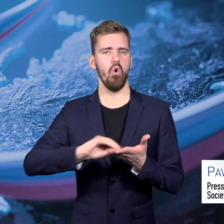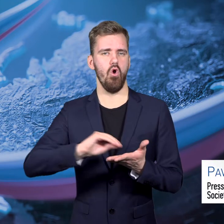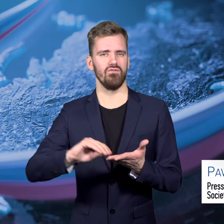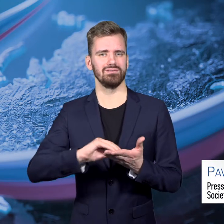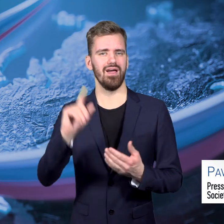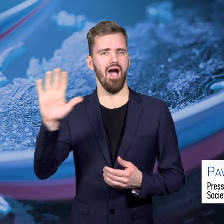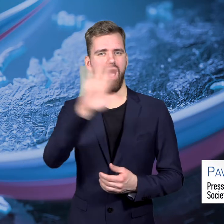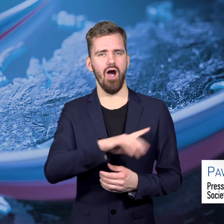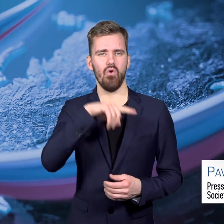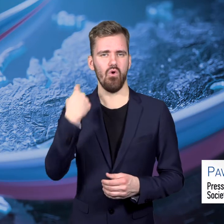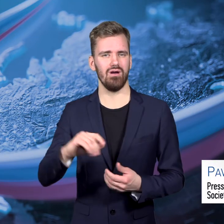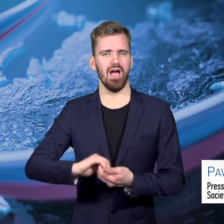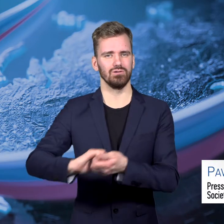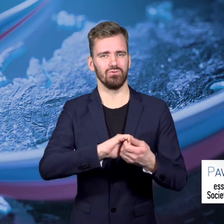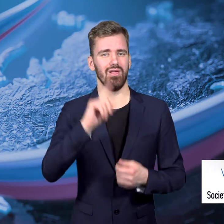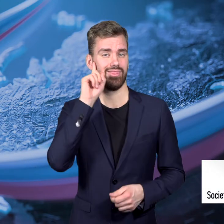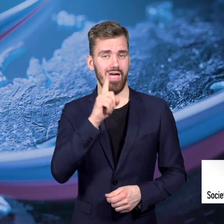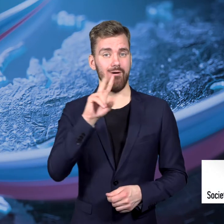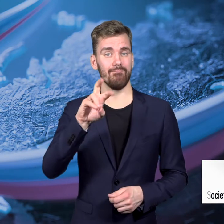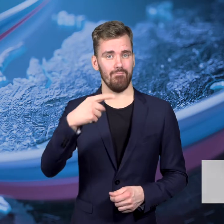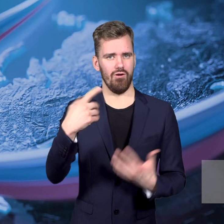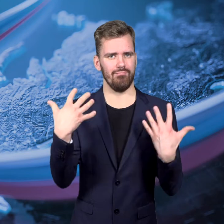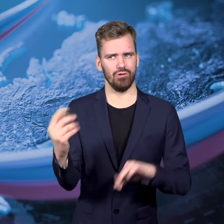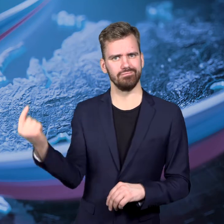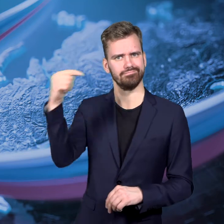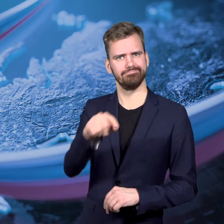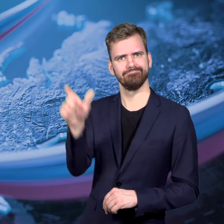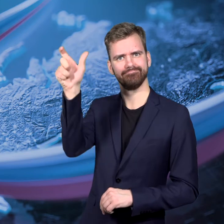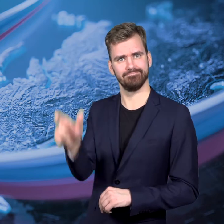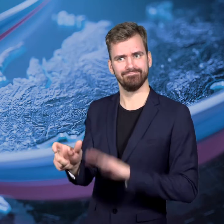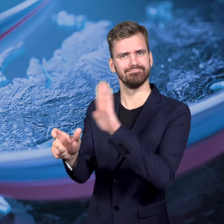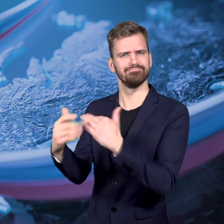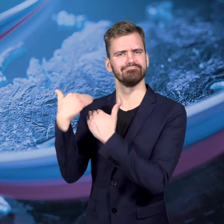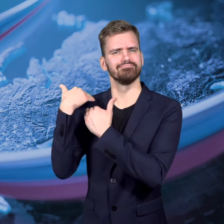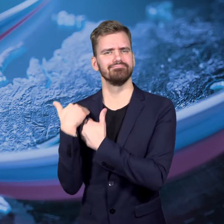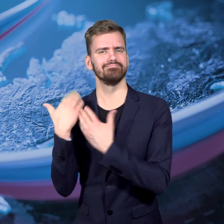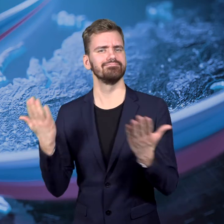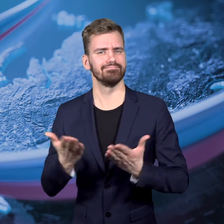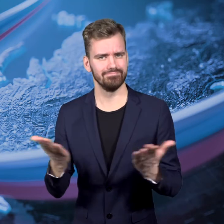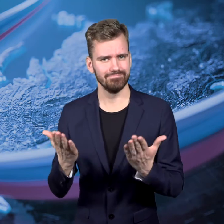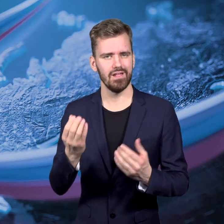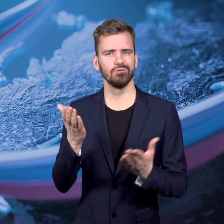of the food delivery service came to the ARSD office.